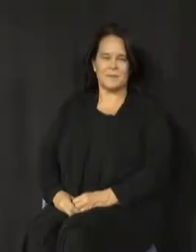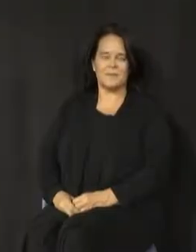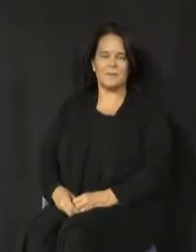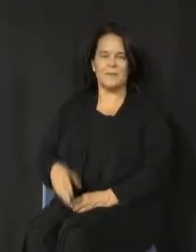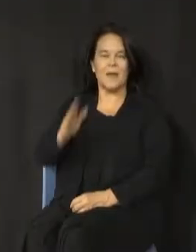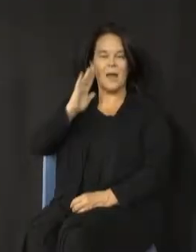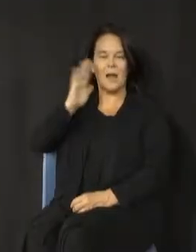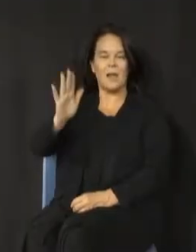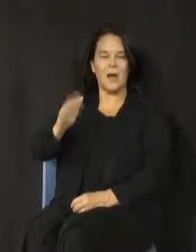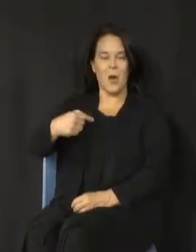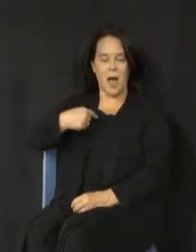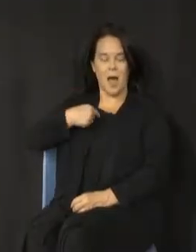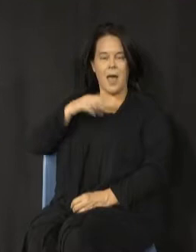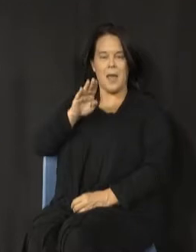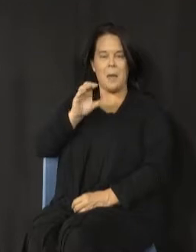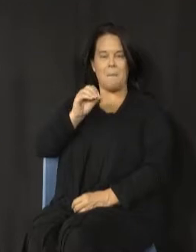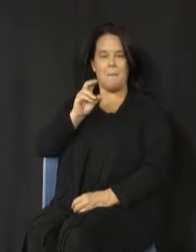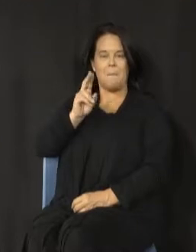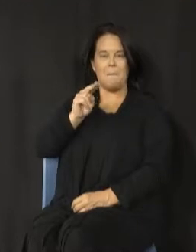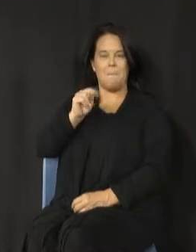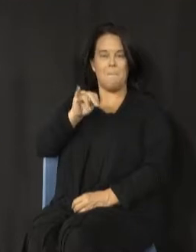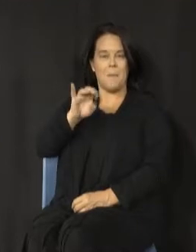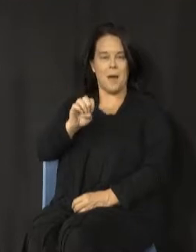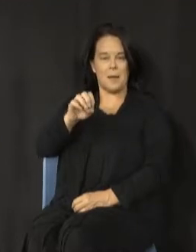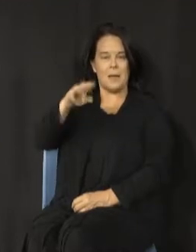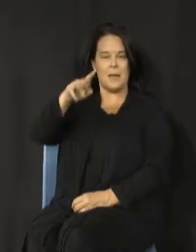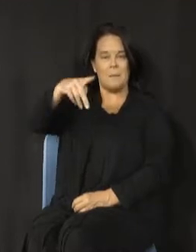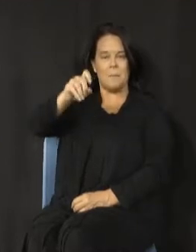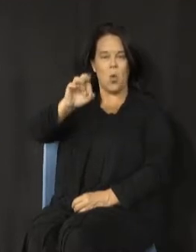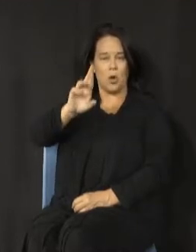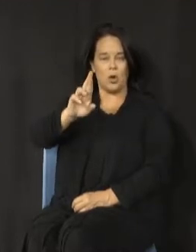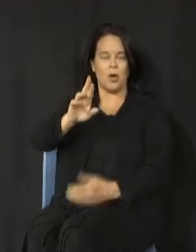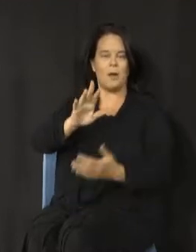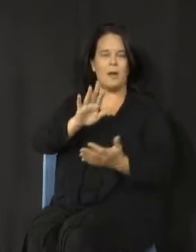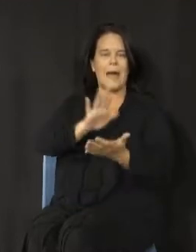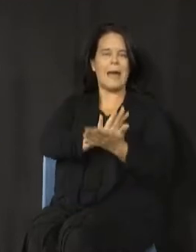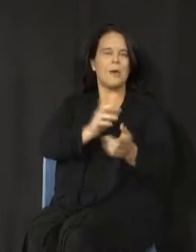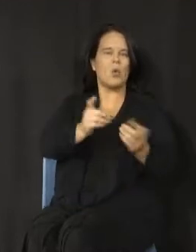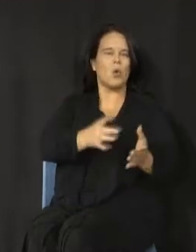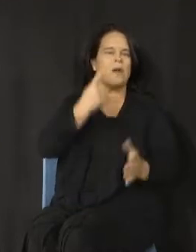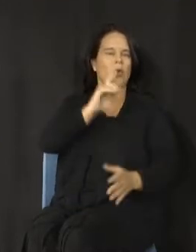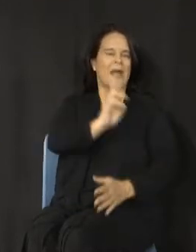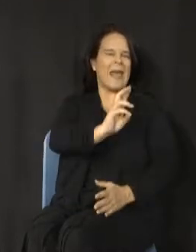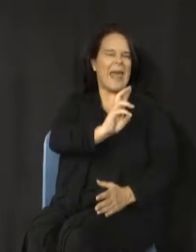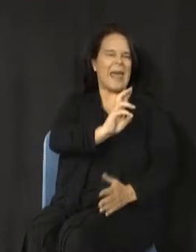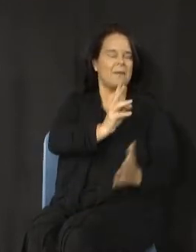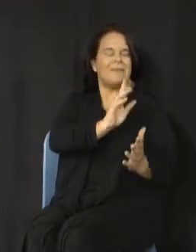Hello, I’m Bonnie Porter, Academic Coordinator for K-6 Science and the Dayton Challenger